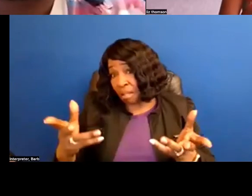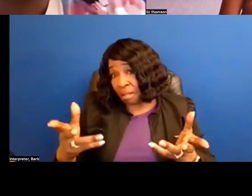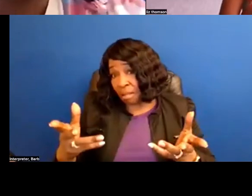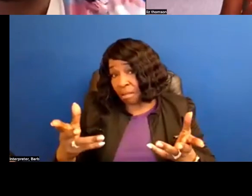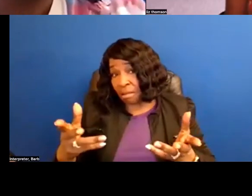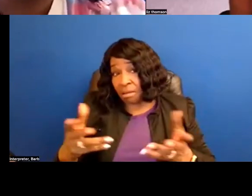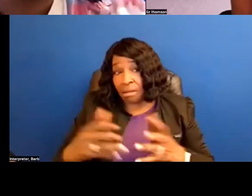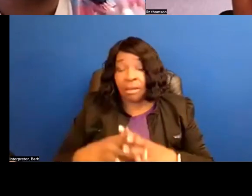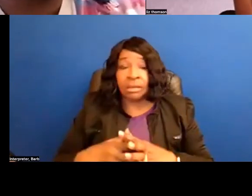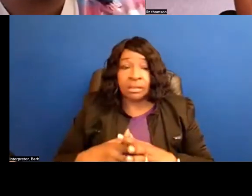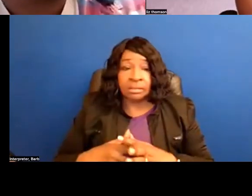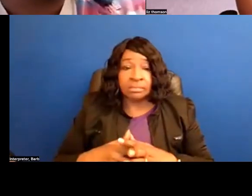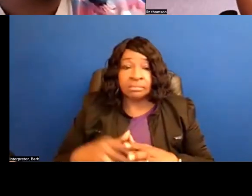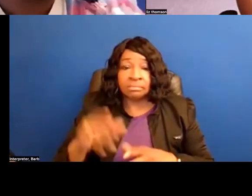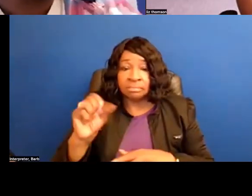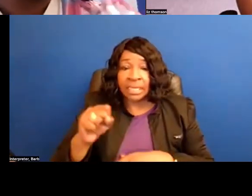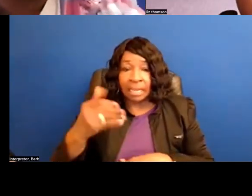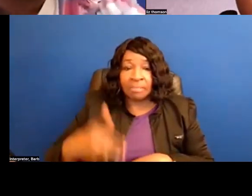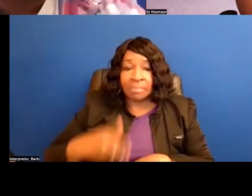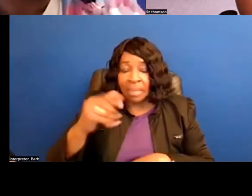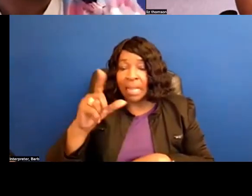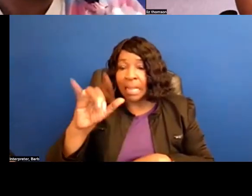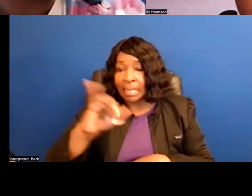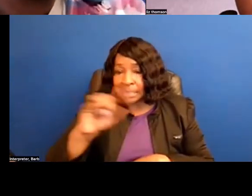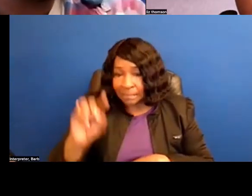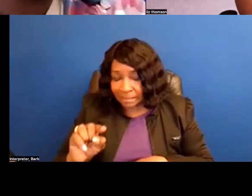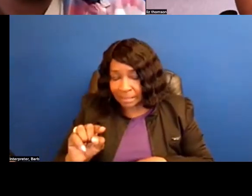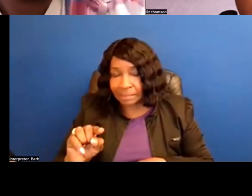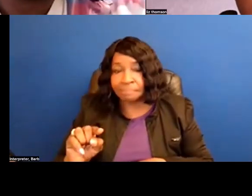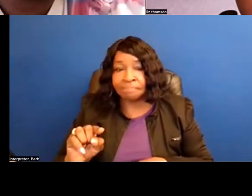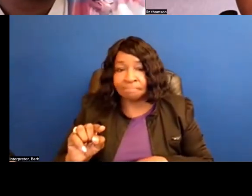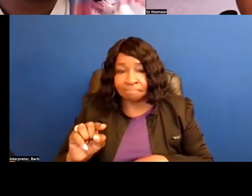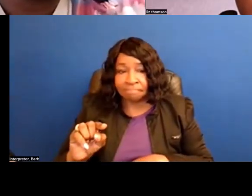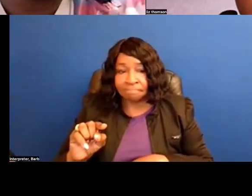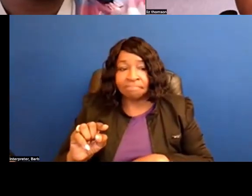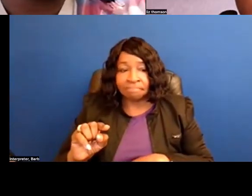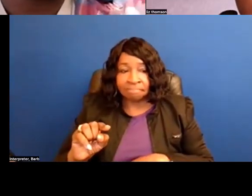Yeah, this is Liz. Yeah, just continuing off of that,